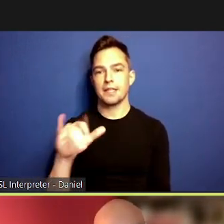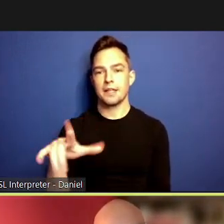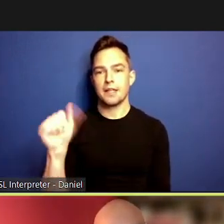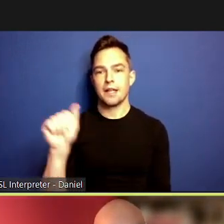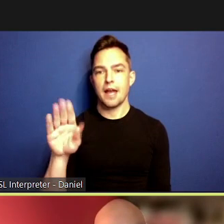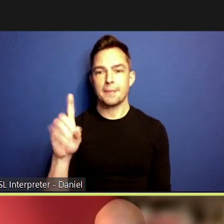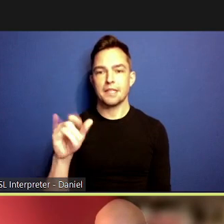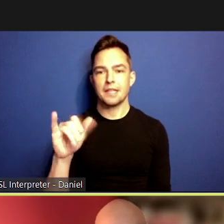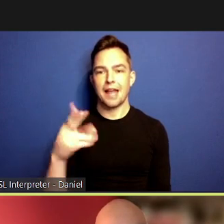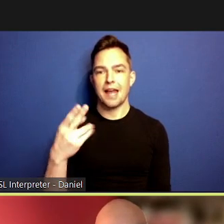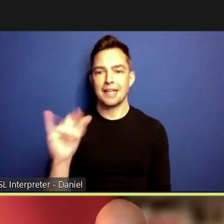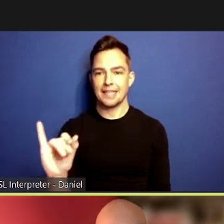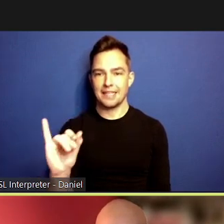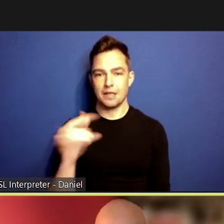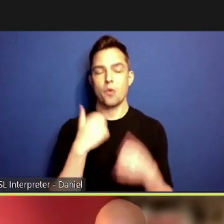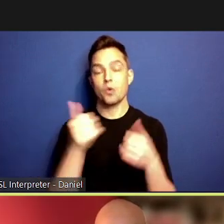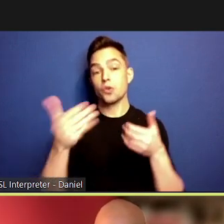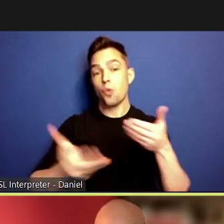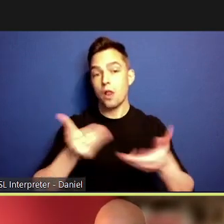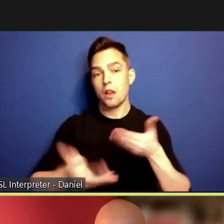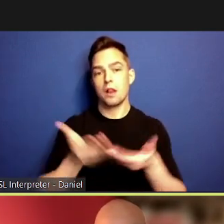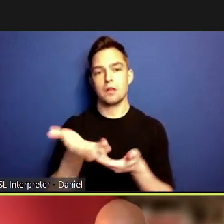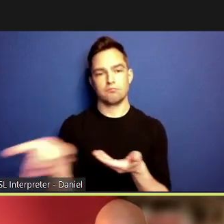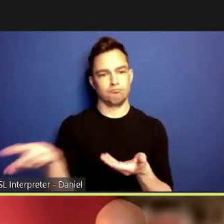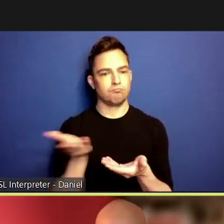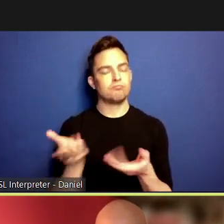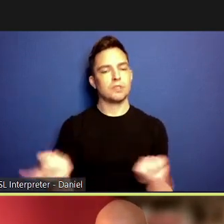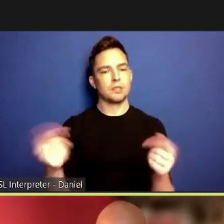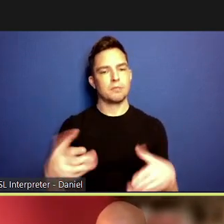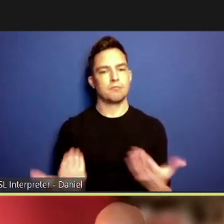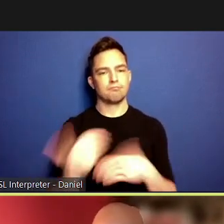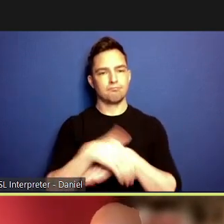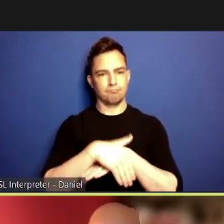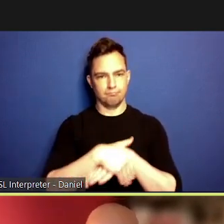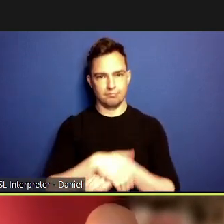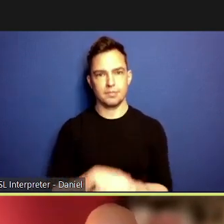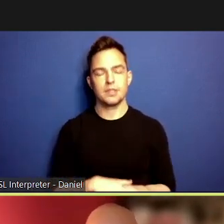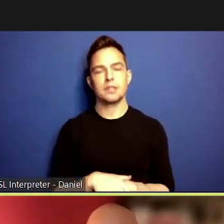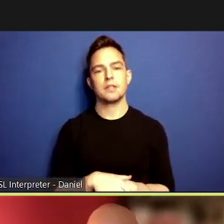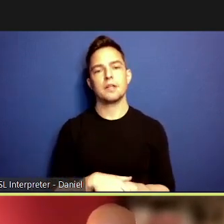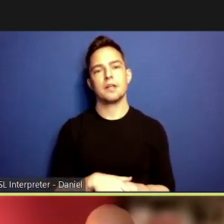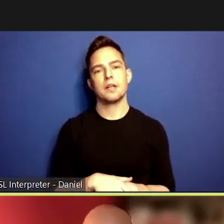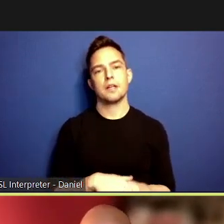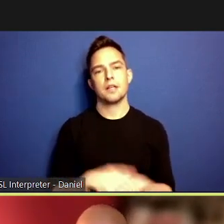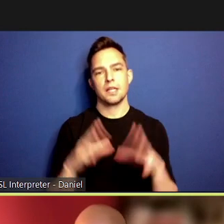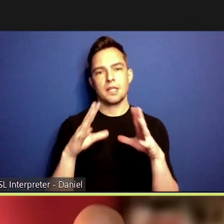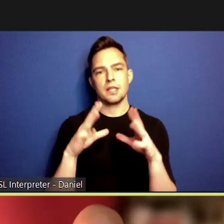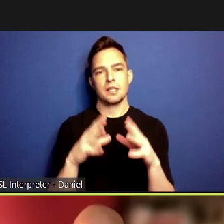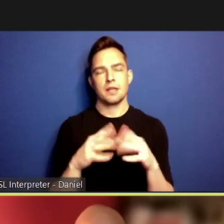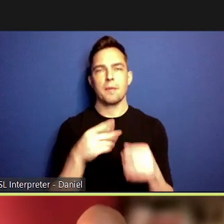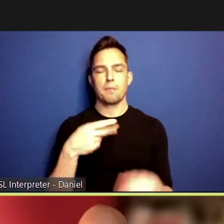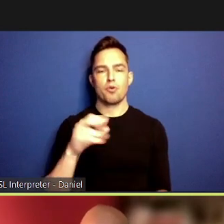and I want to welcome you to this evening's session. Sorry. My pronouns are she, and her